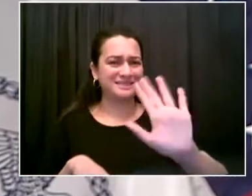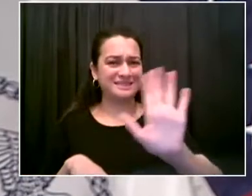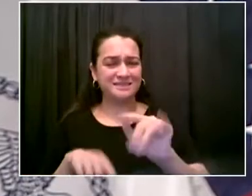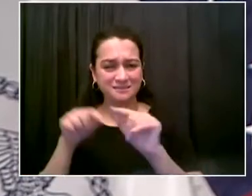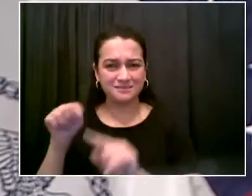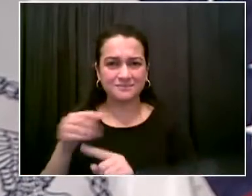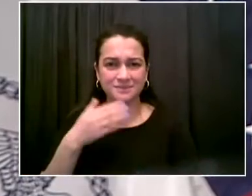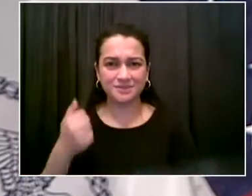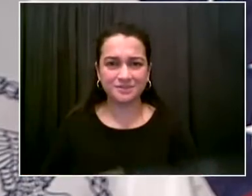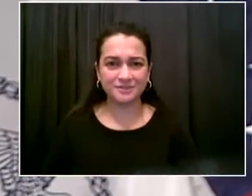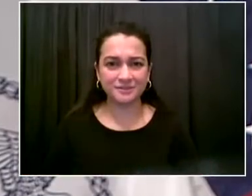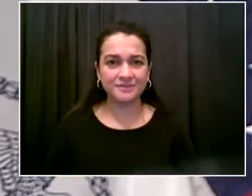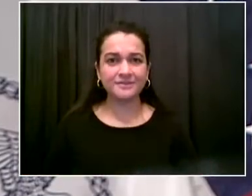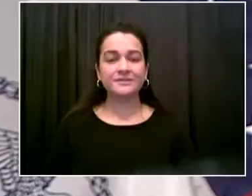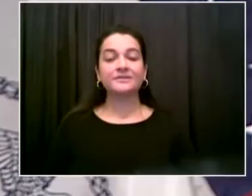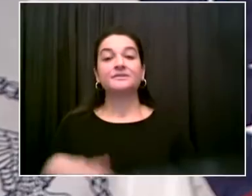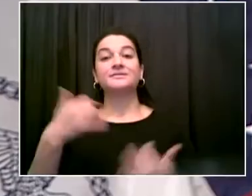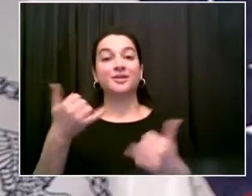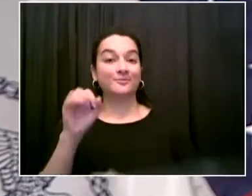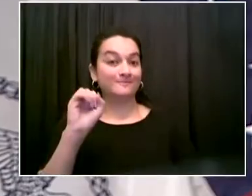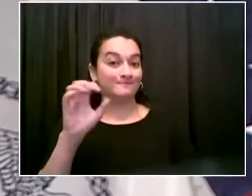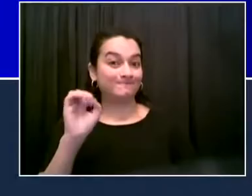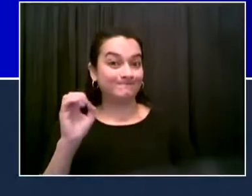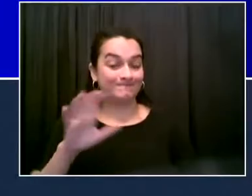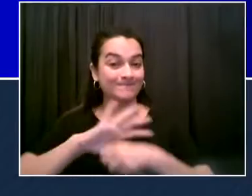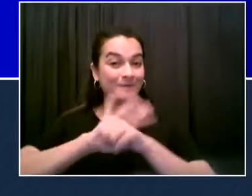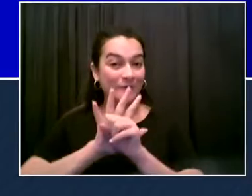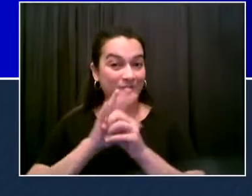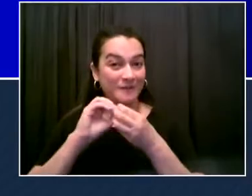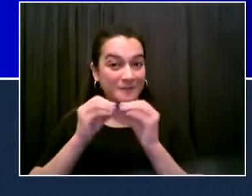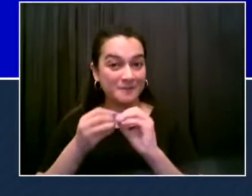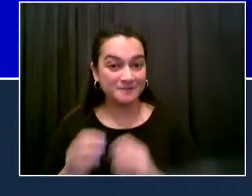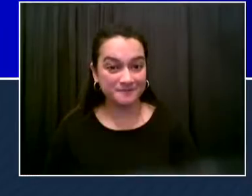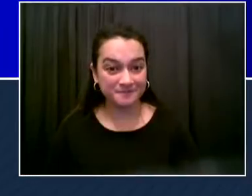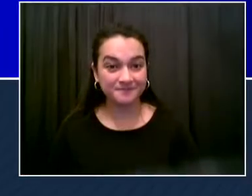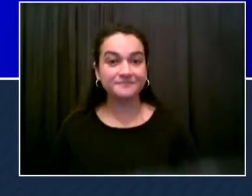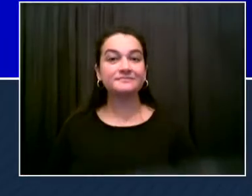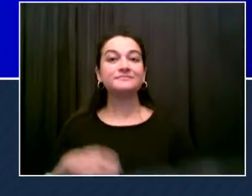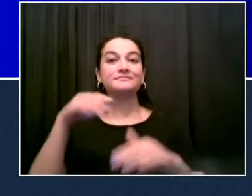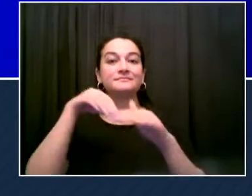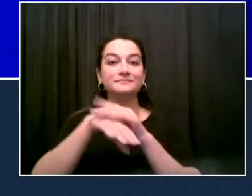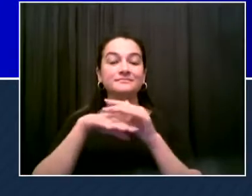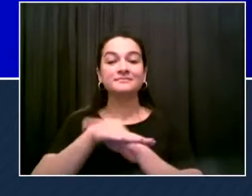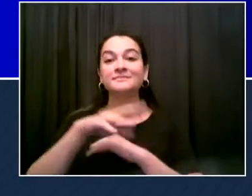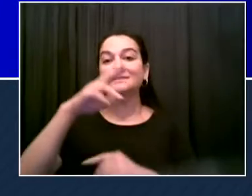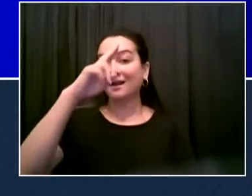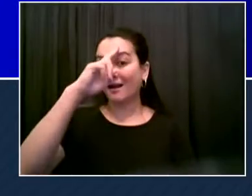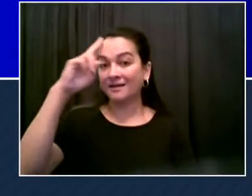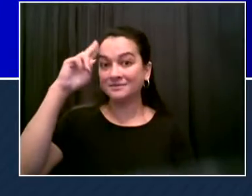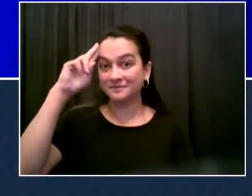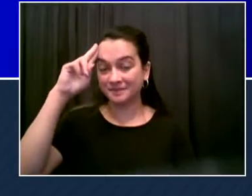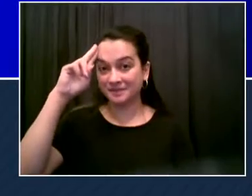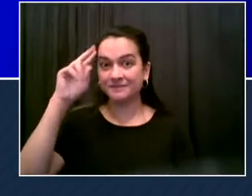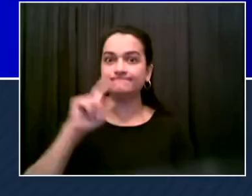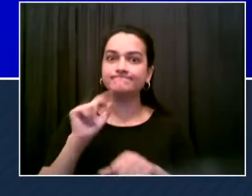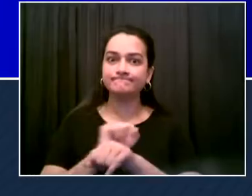YOUR FELLOW NEW YORKERS. THANK YOU MELBA. THANK YOU MR. MAYOR. LET'S HAVE THE INDICATORS